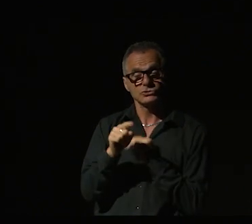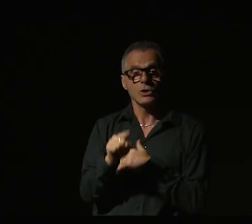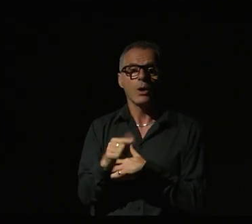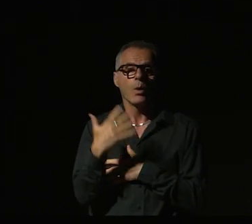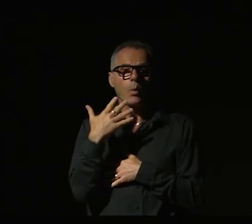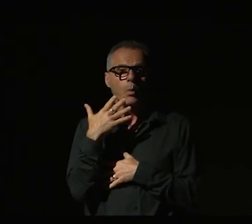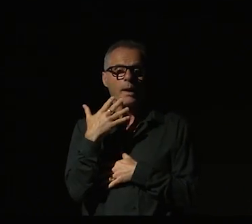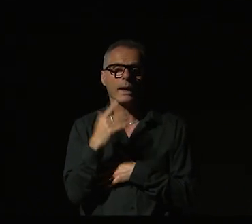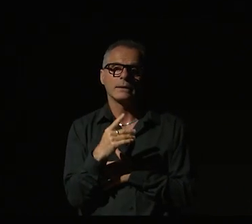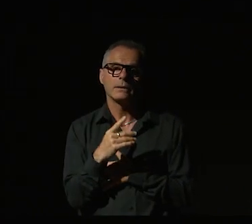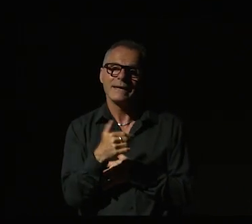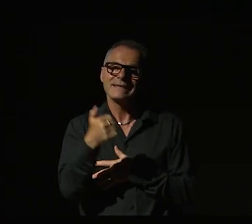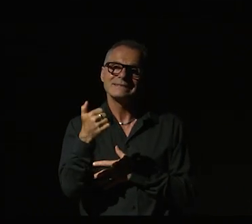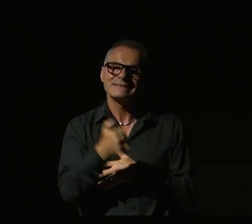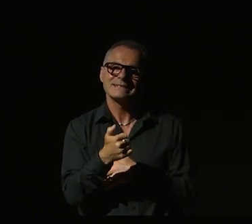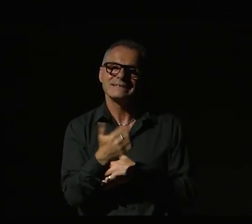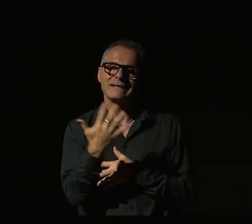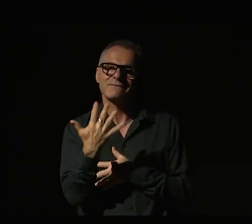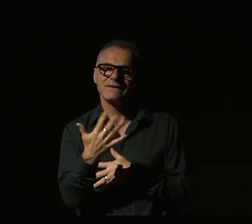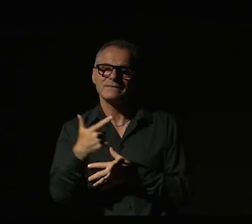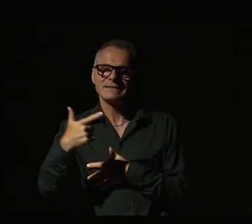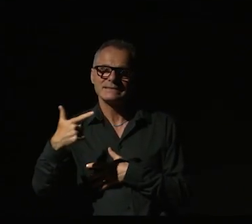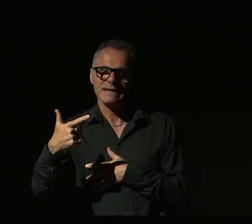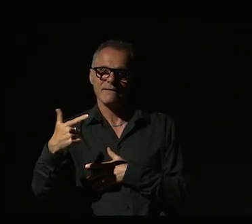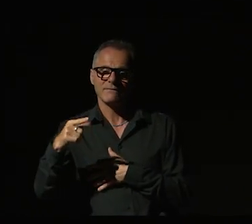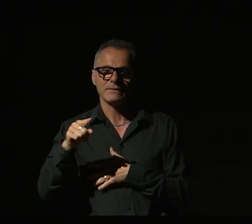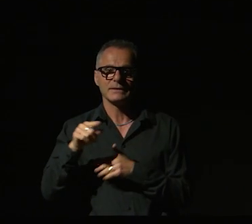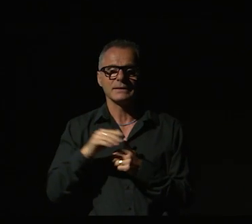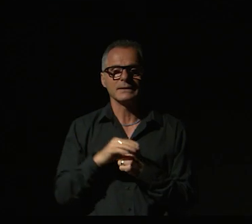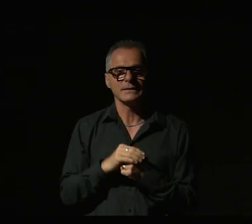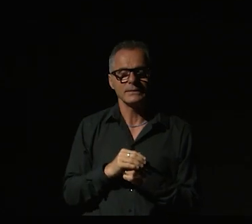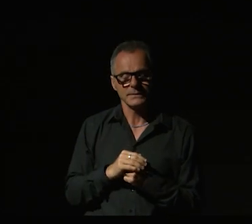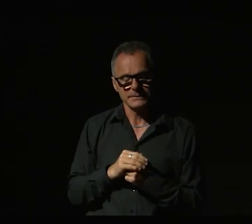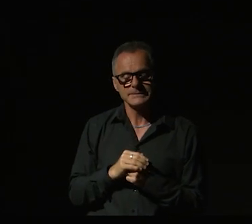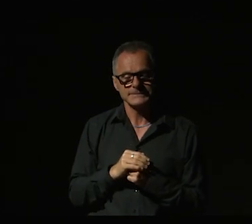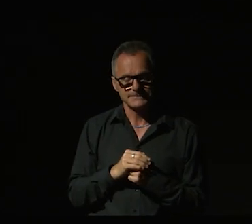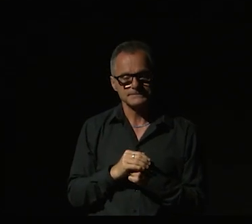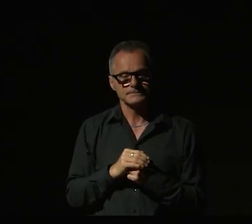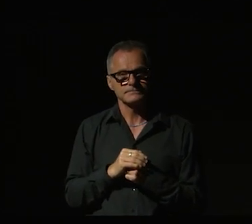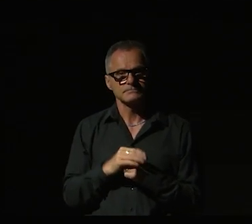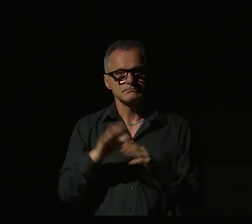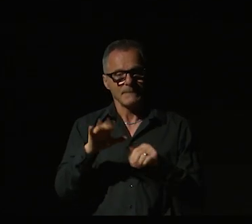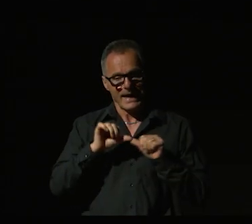in first 1657, accompanying a series of engravings